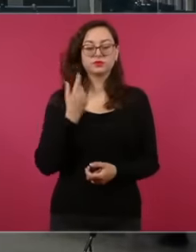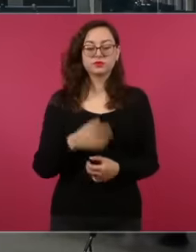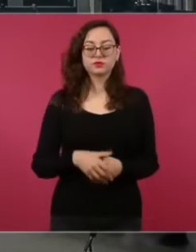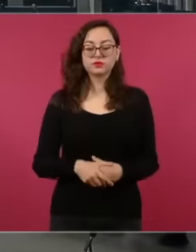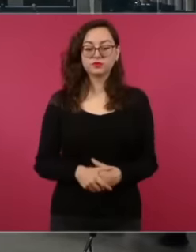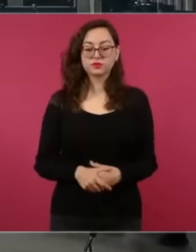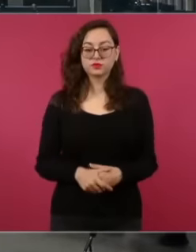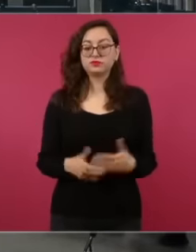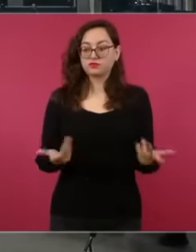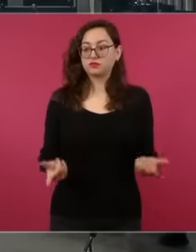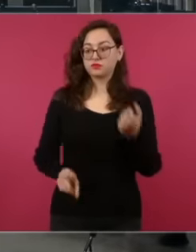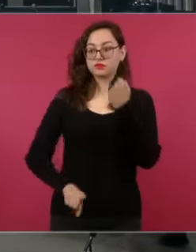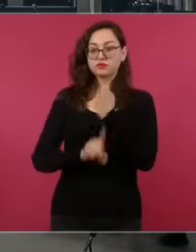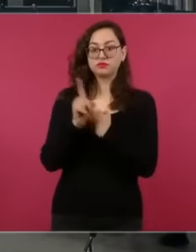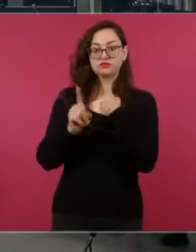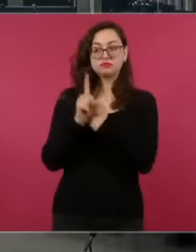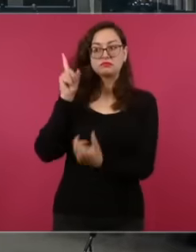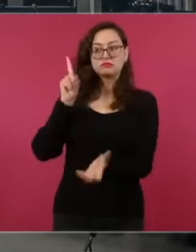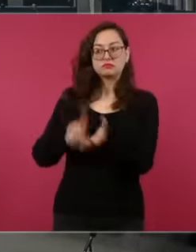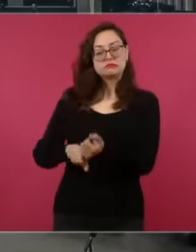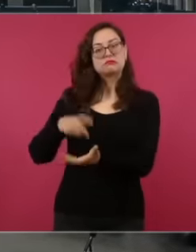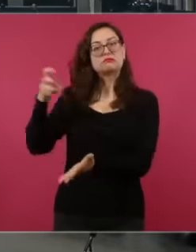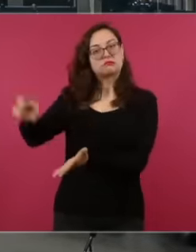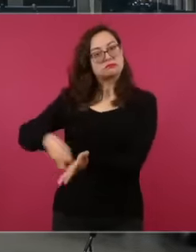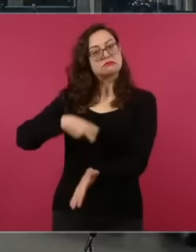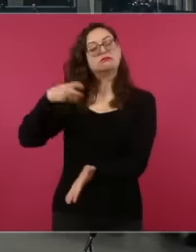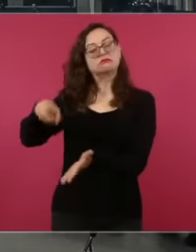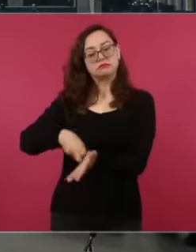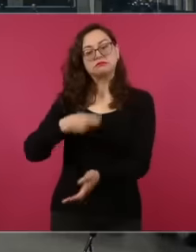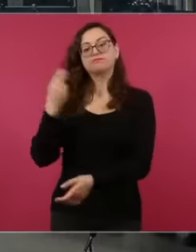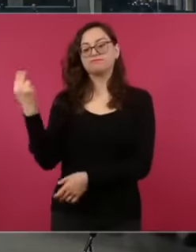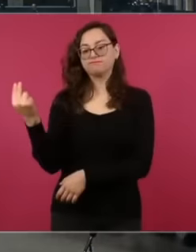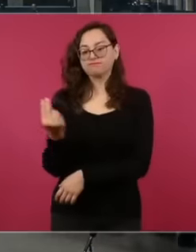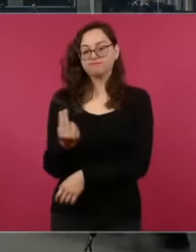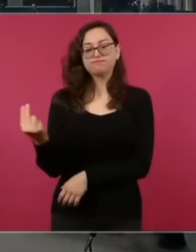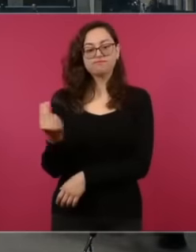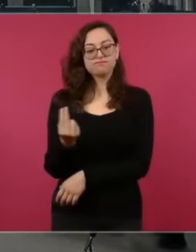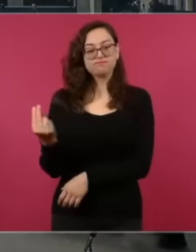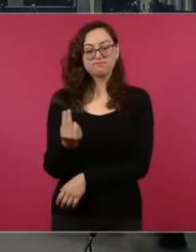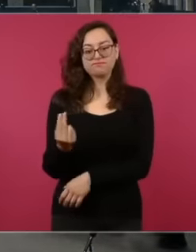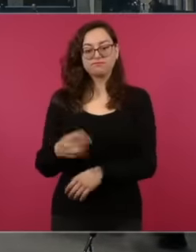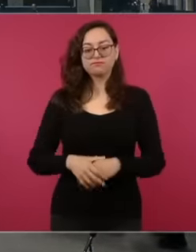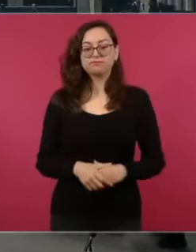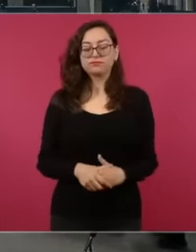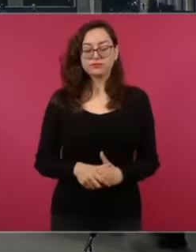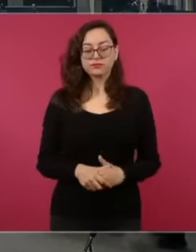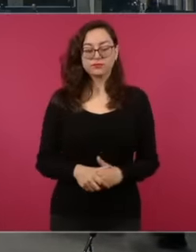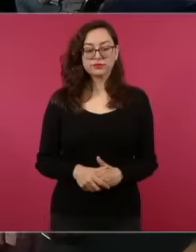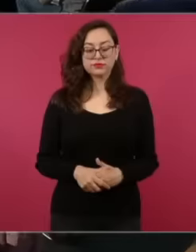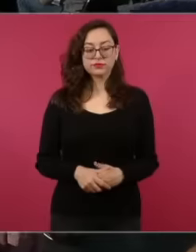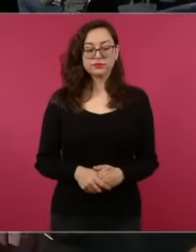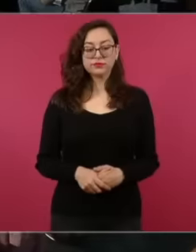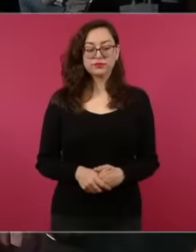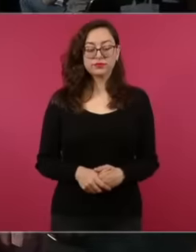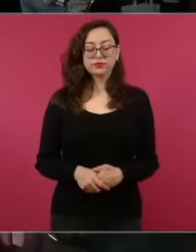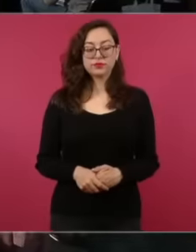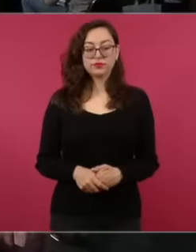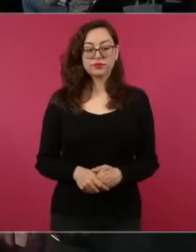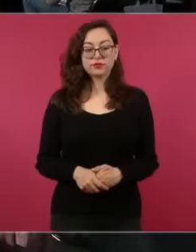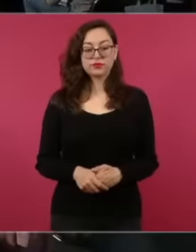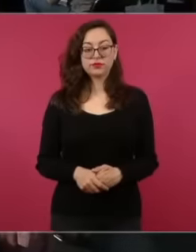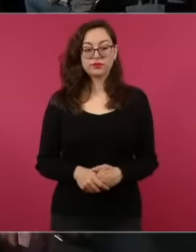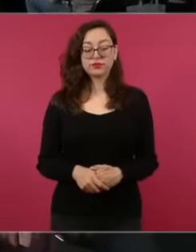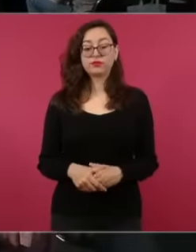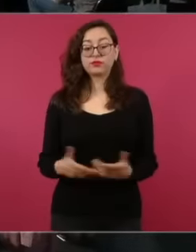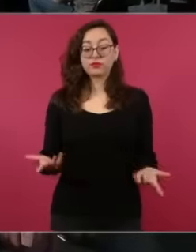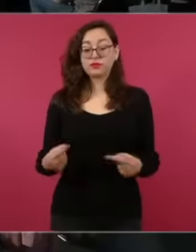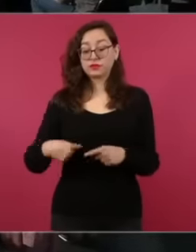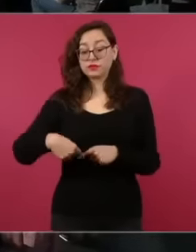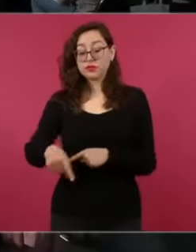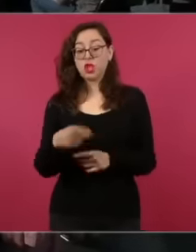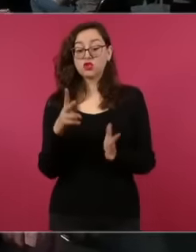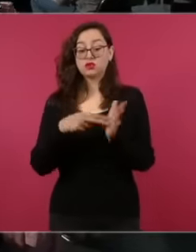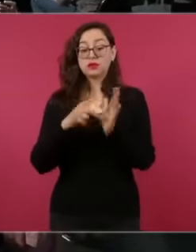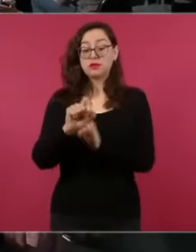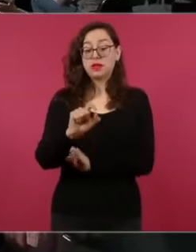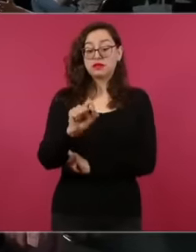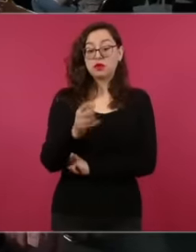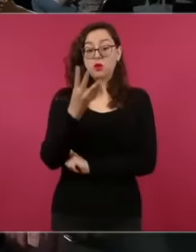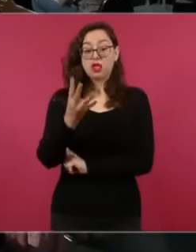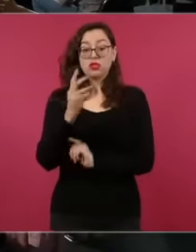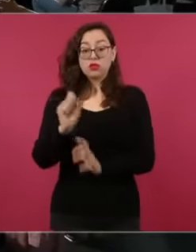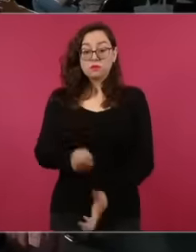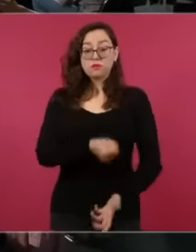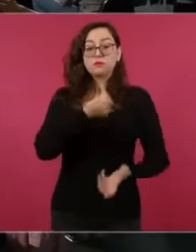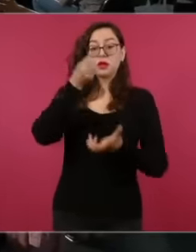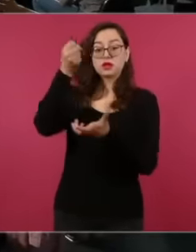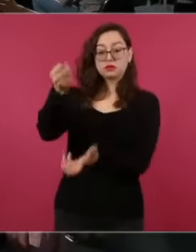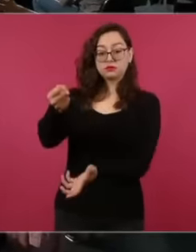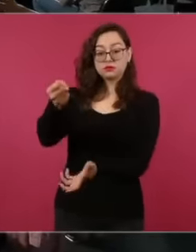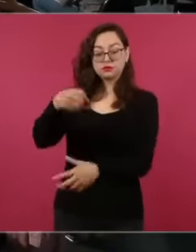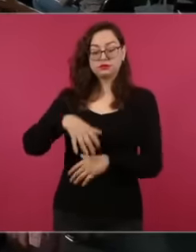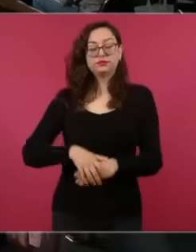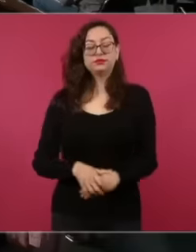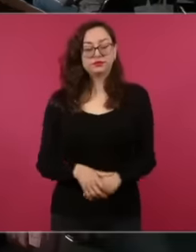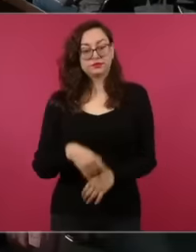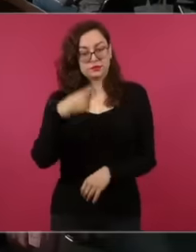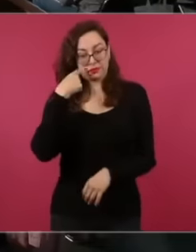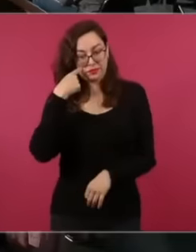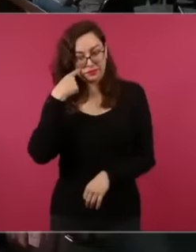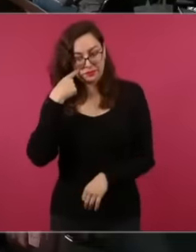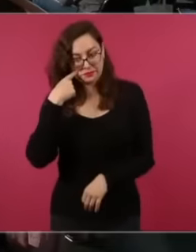be resolved this is annual it is from this year's budget This year's budget for